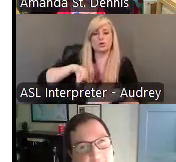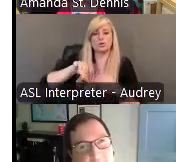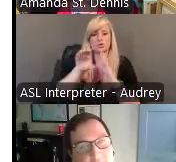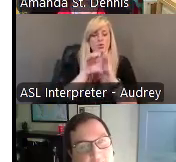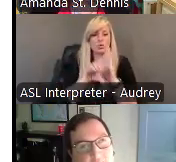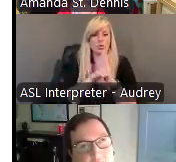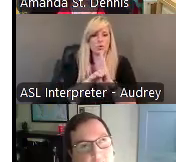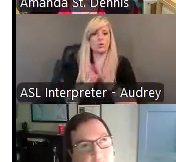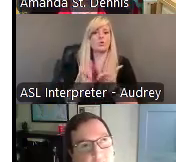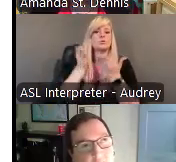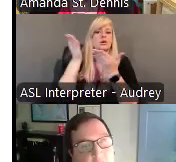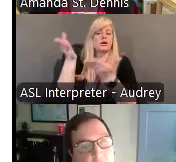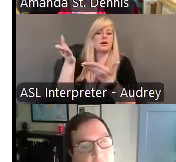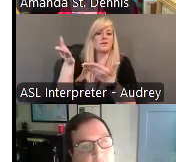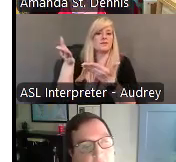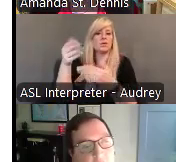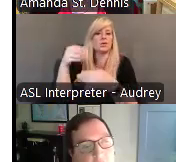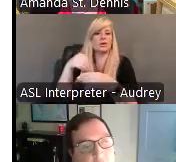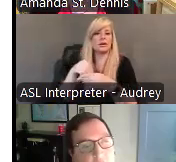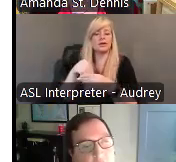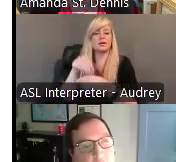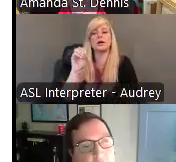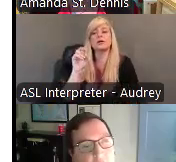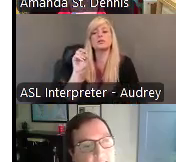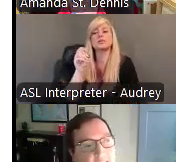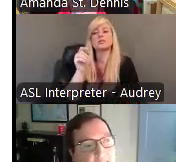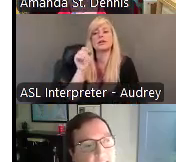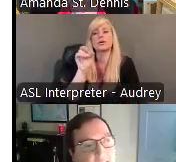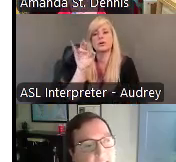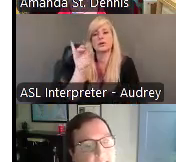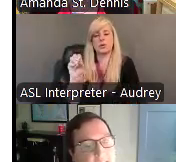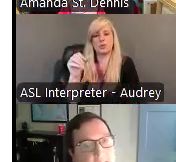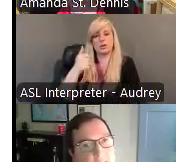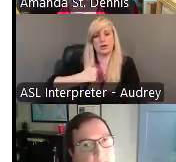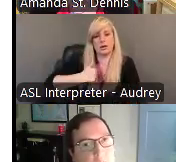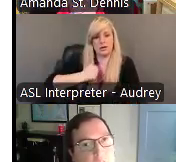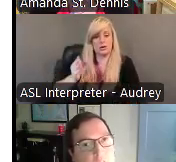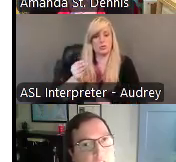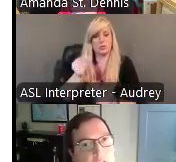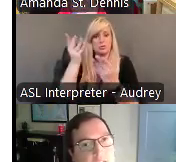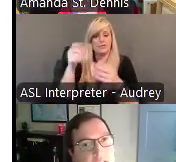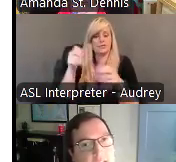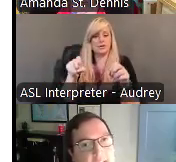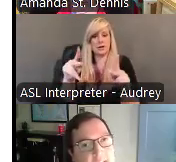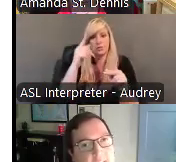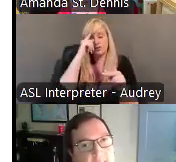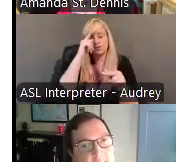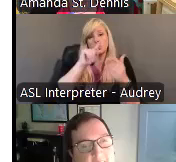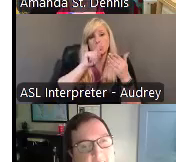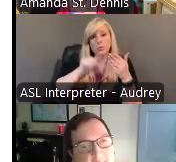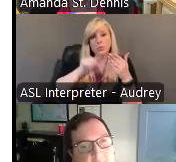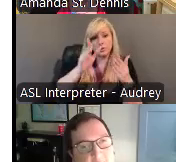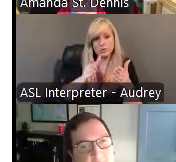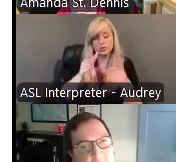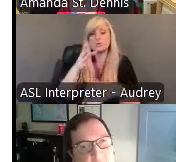Canada that provides an opportunity for researchers and parents and those of us with